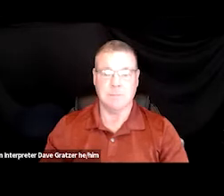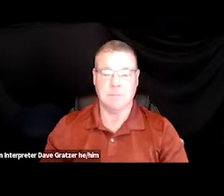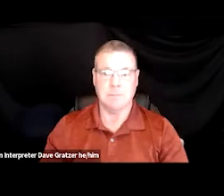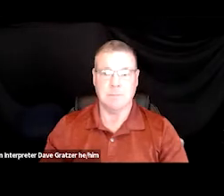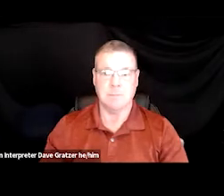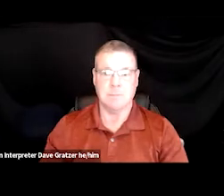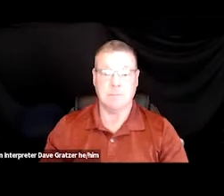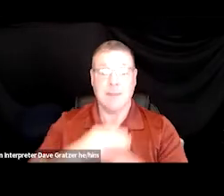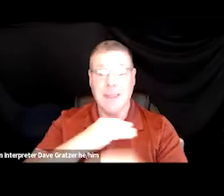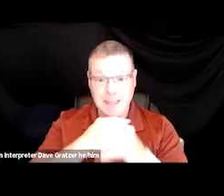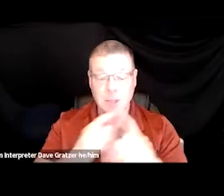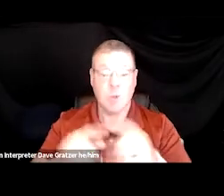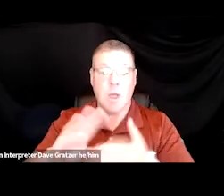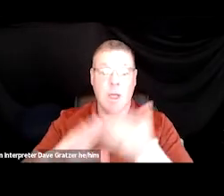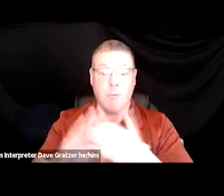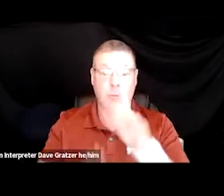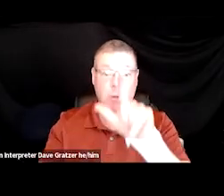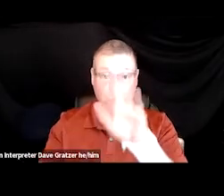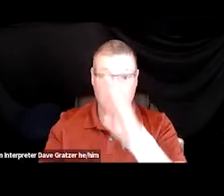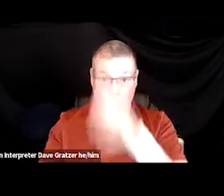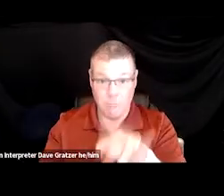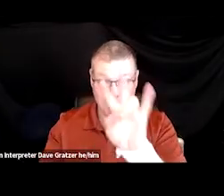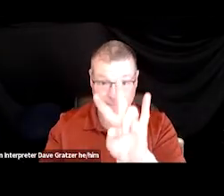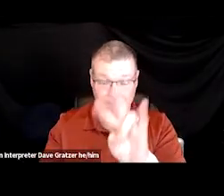In addition to operating their 24/7 crisis hotlines,